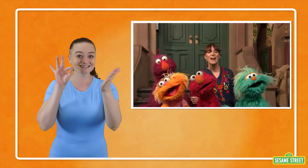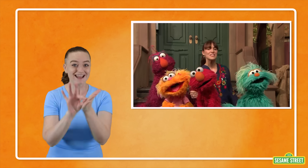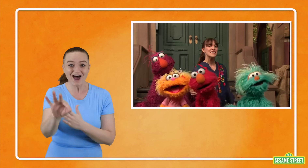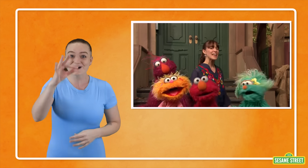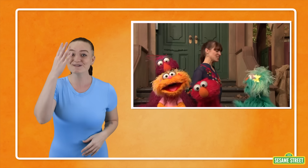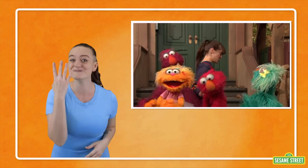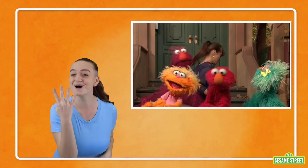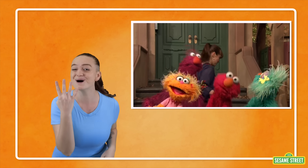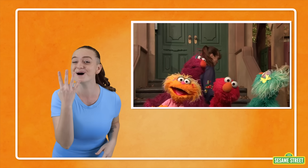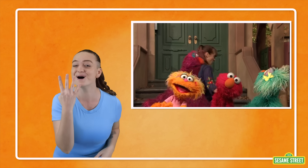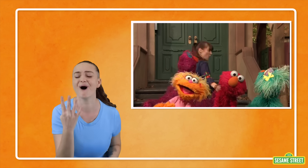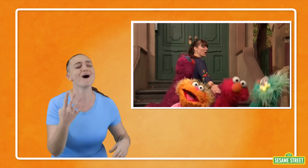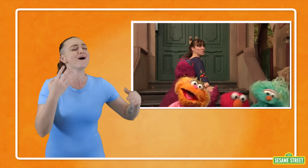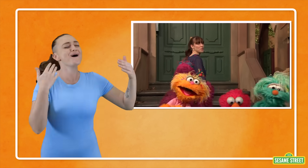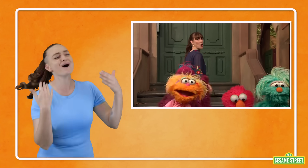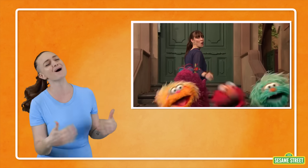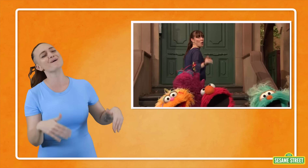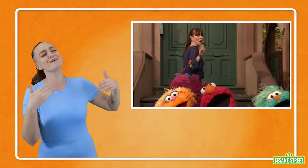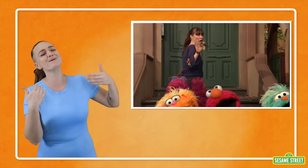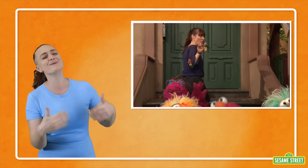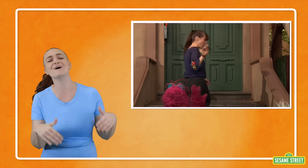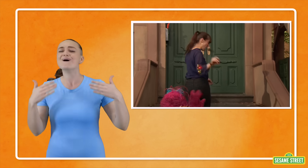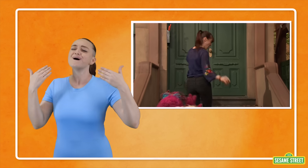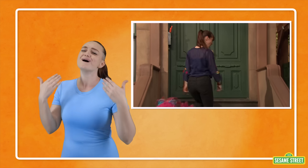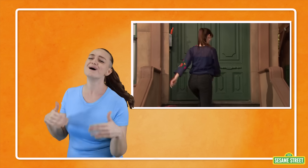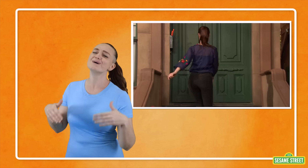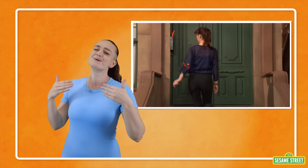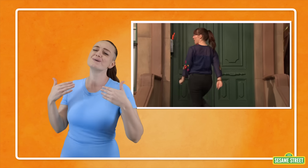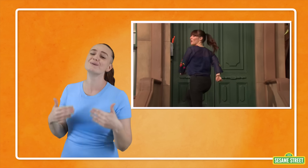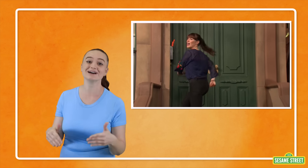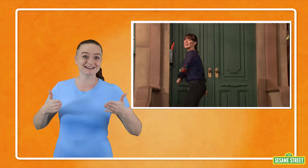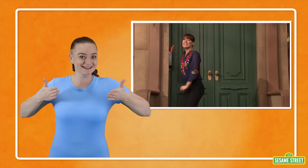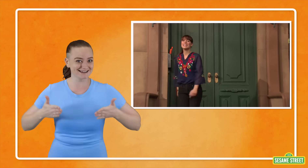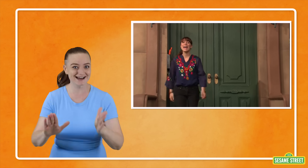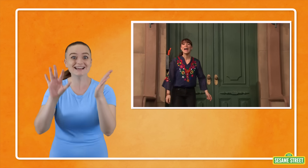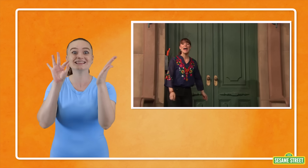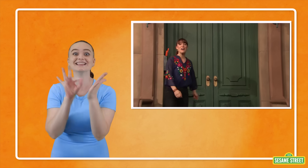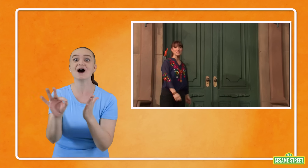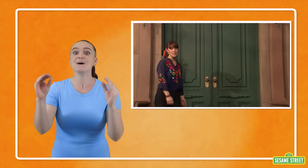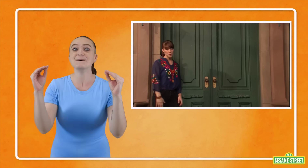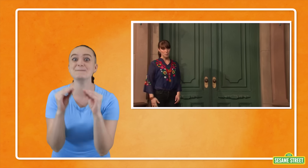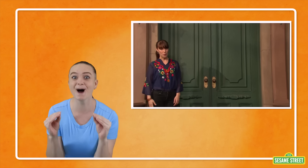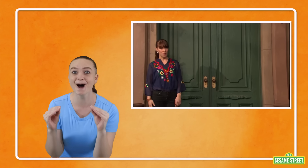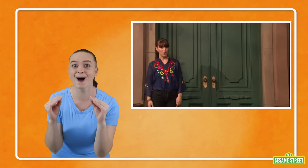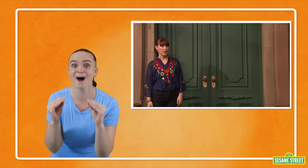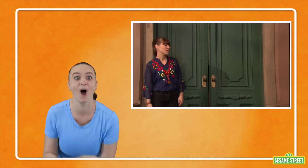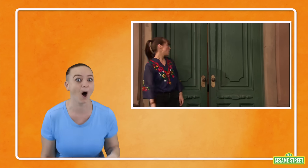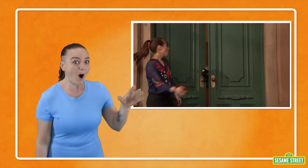We're counting to four Whoa, let's count some more